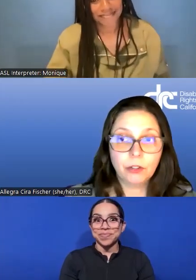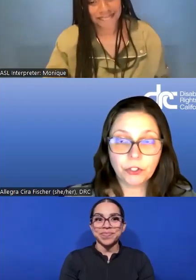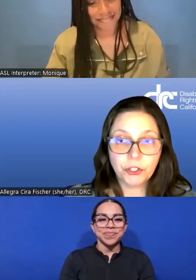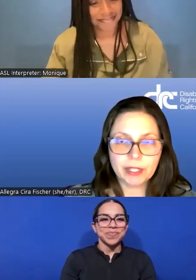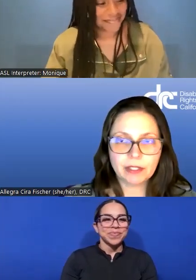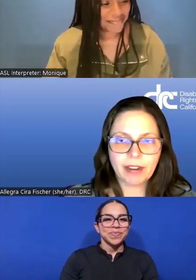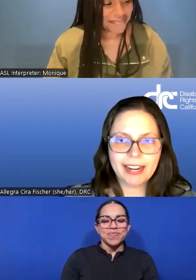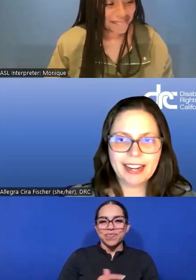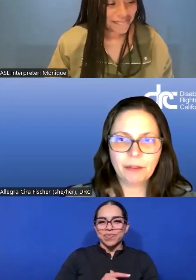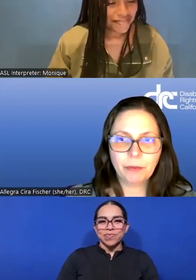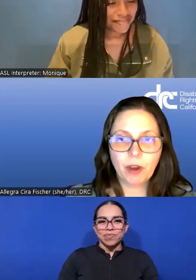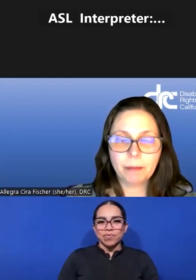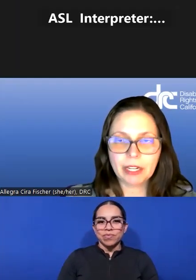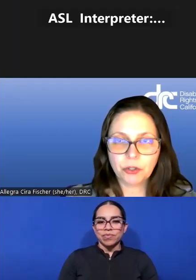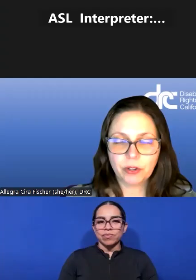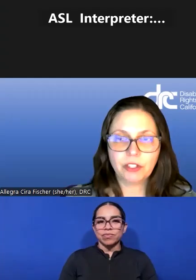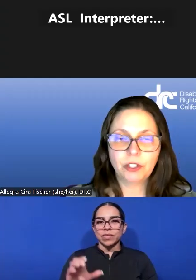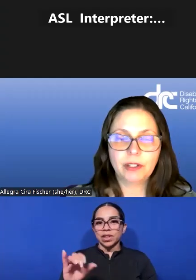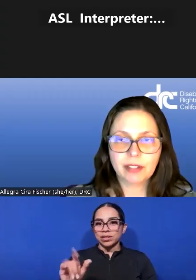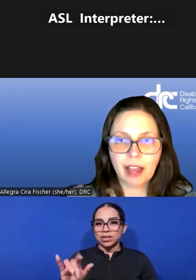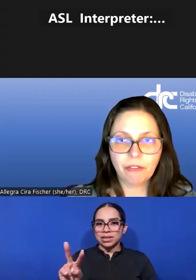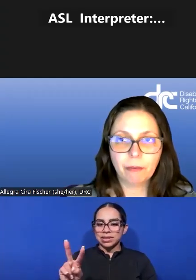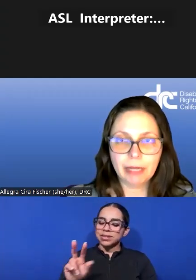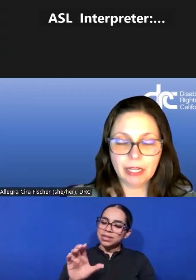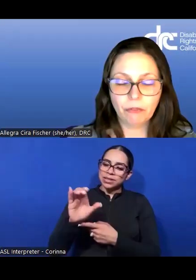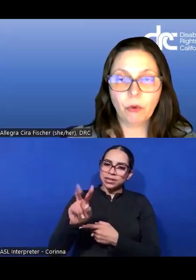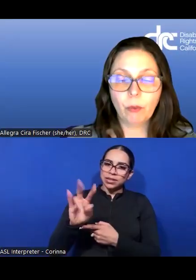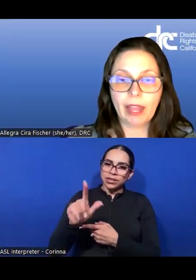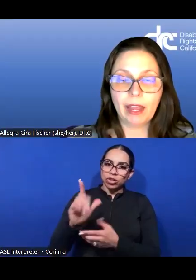for students, right? And we want to make sure that students have a meaningful way.